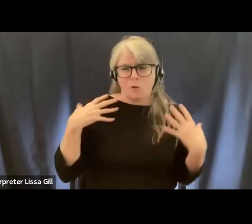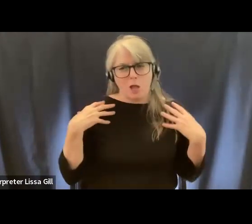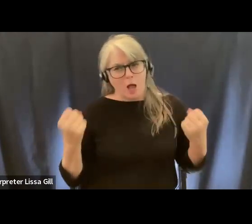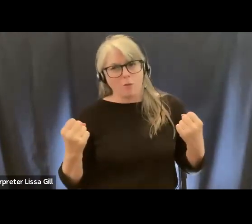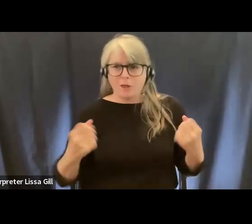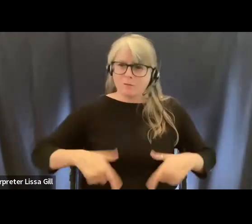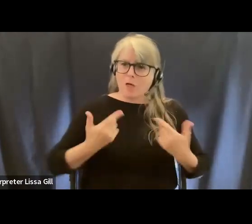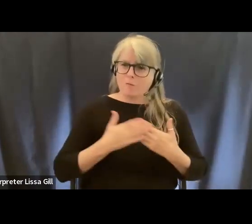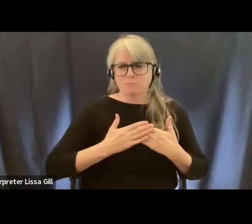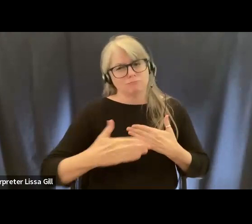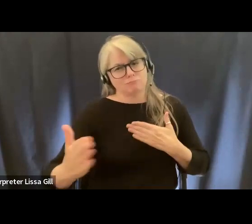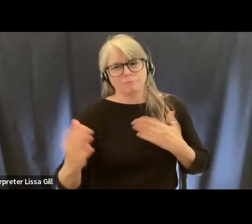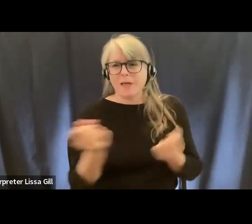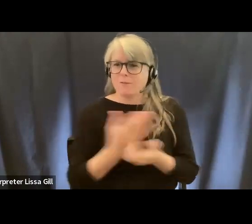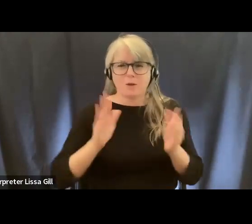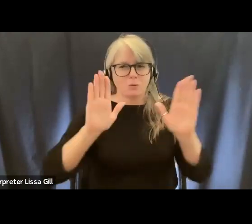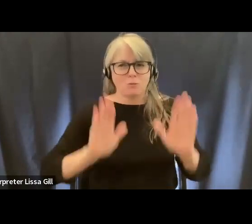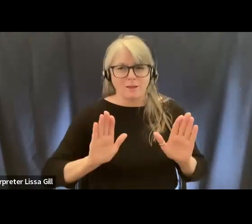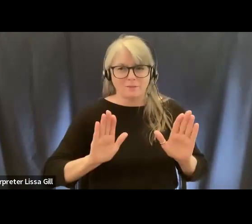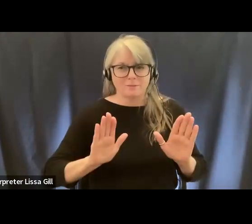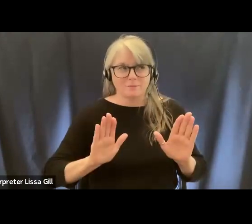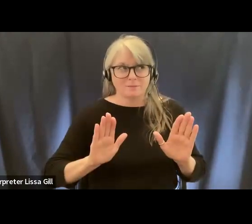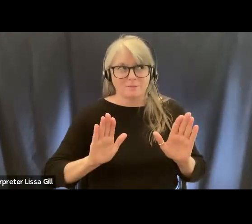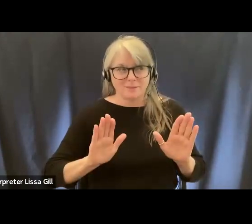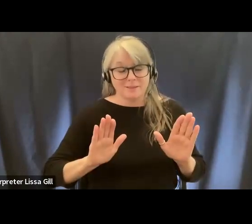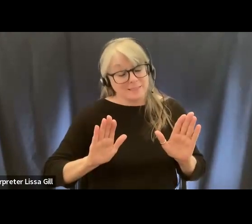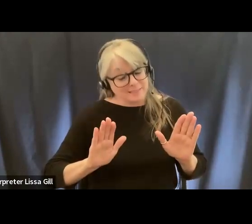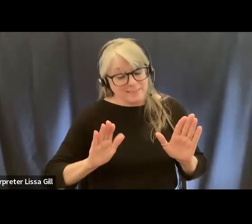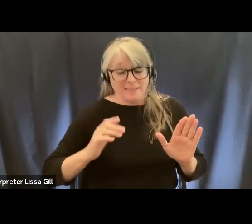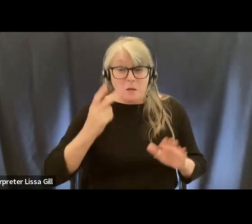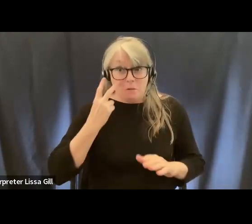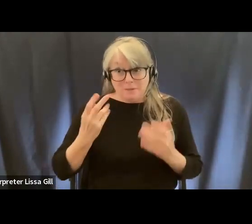Everything is going to be great. What I have found, what I'm working with right now are some clients that.